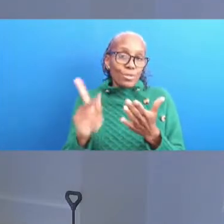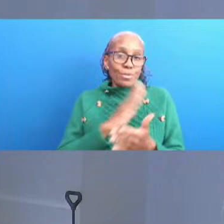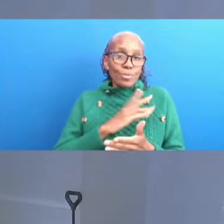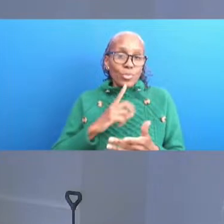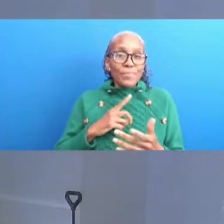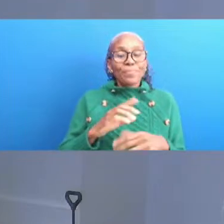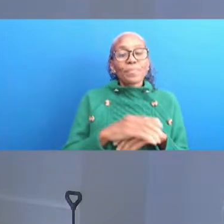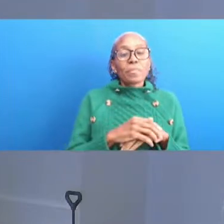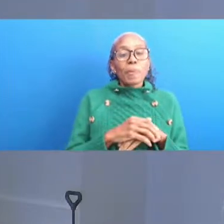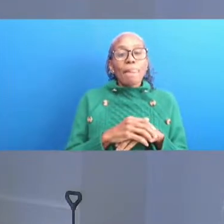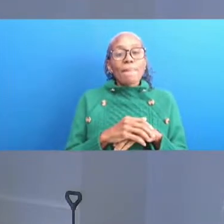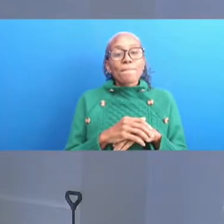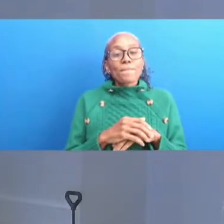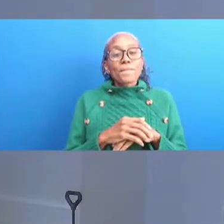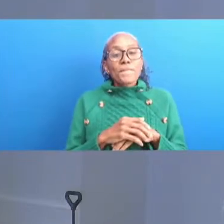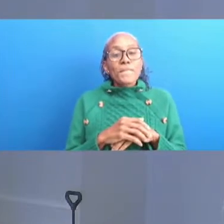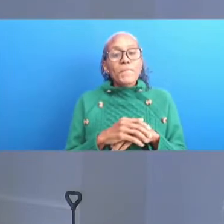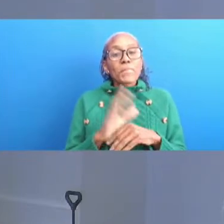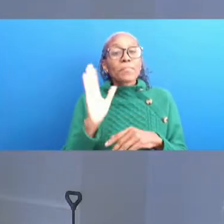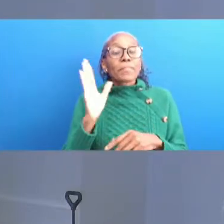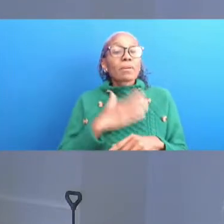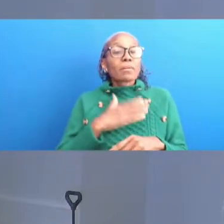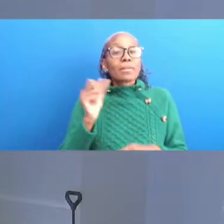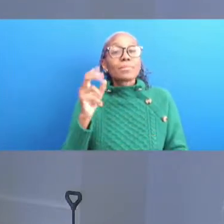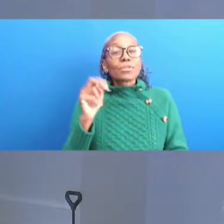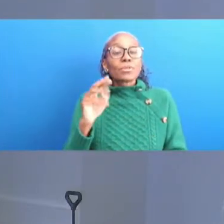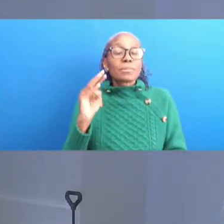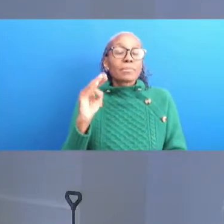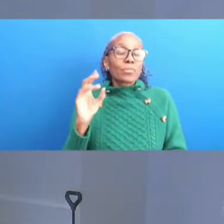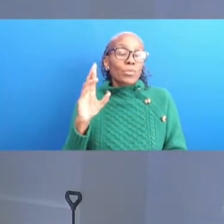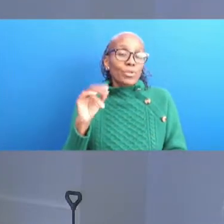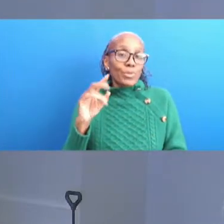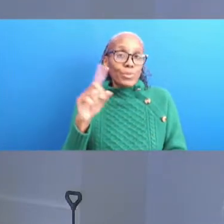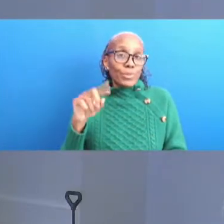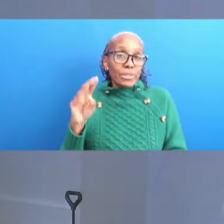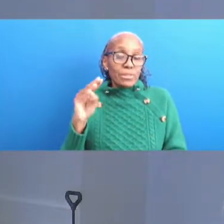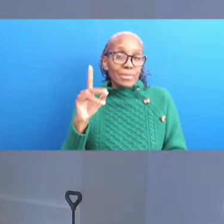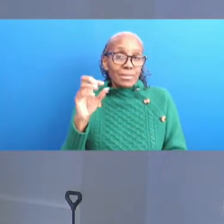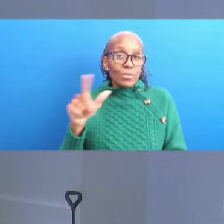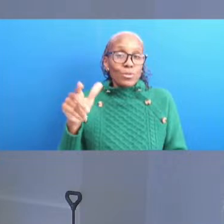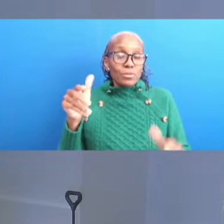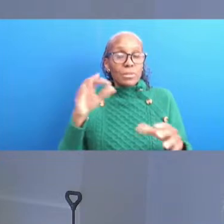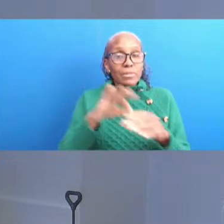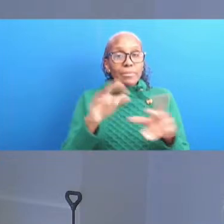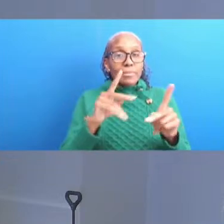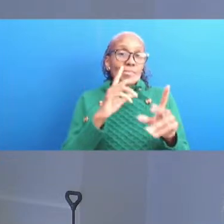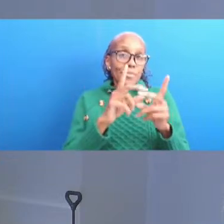GOOD AFTERNOON. I AM OUR LESSEES AND DEPUTY